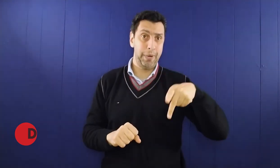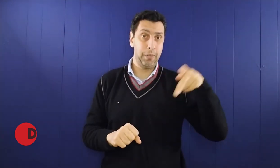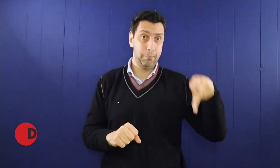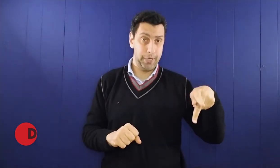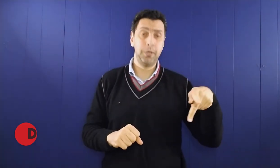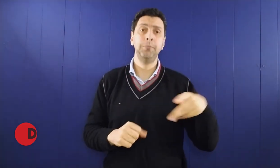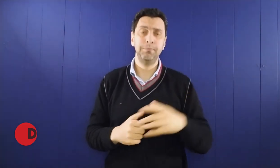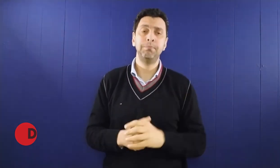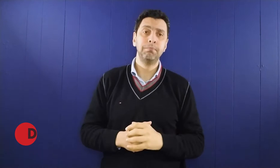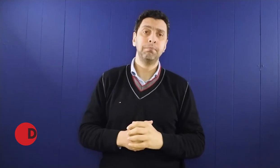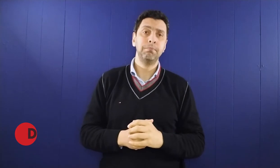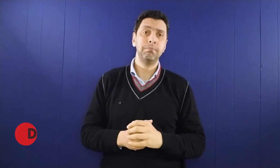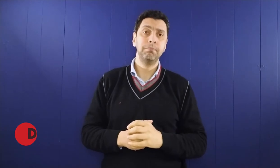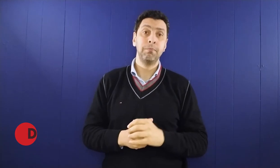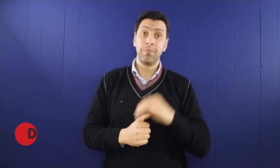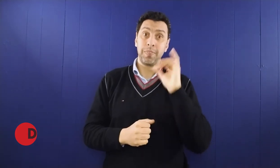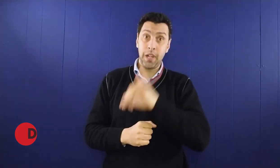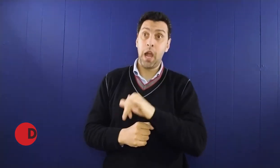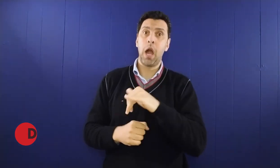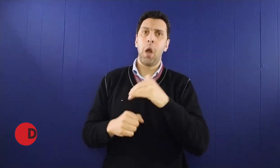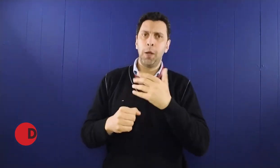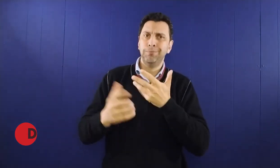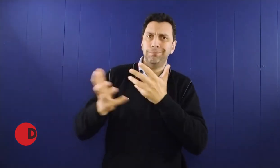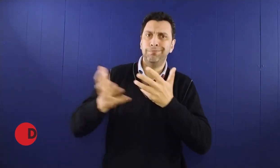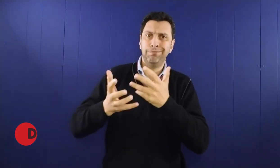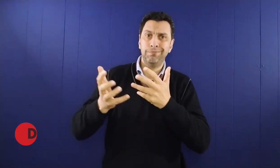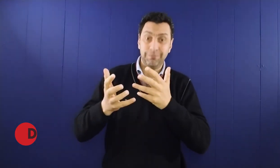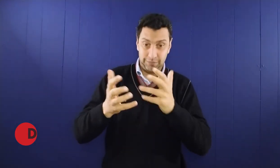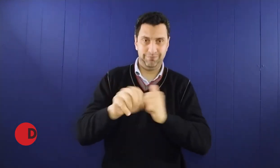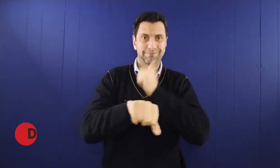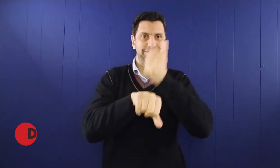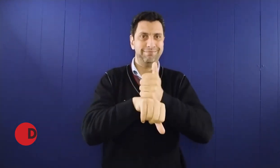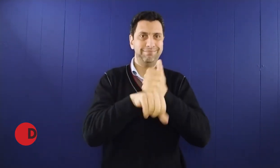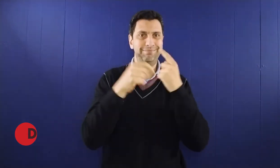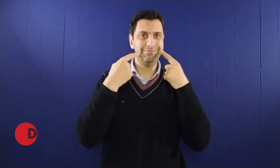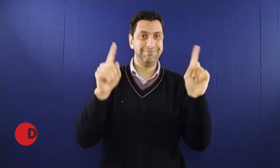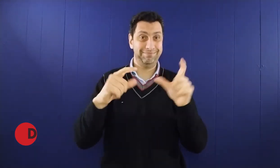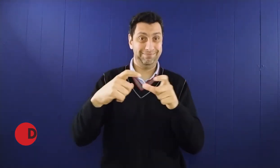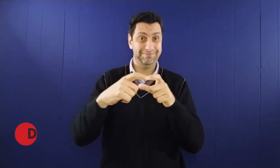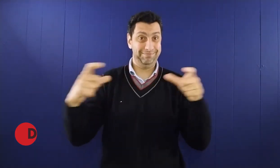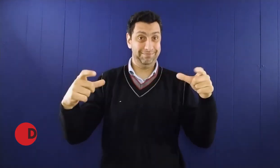This interaction has resulted in launching the Visor card which